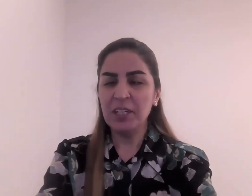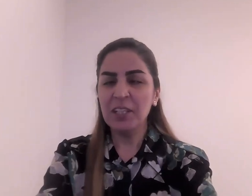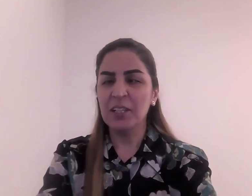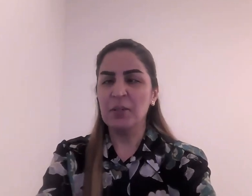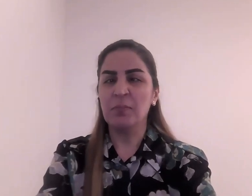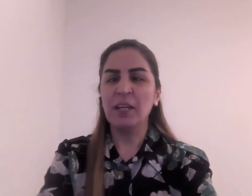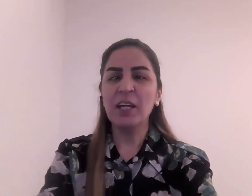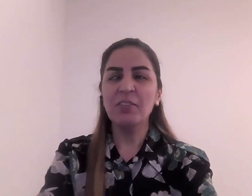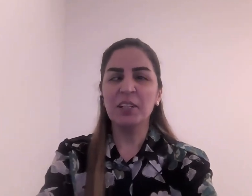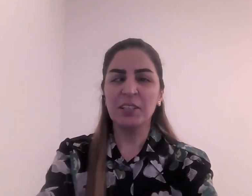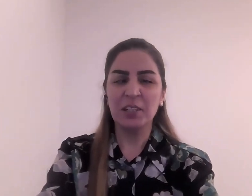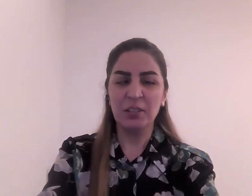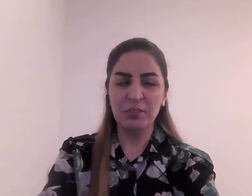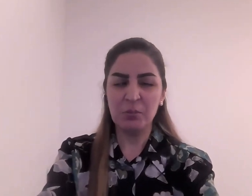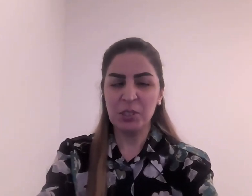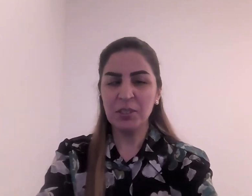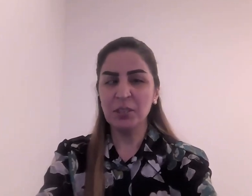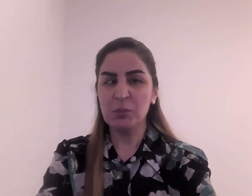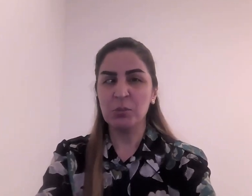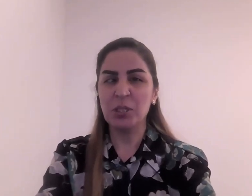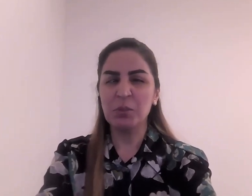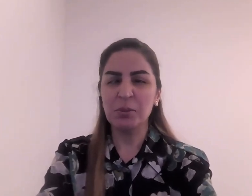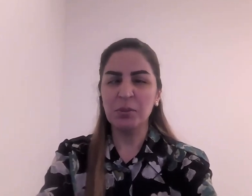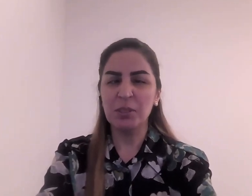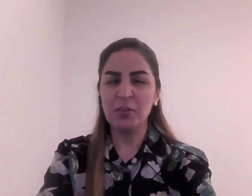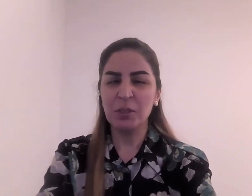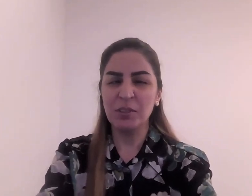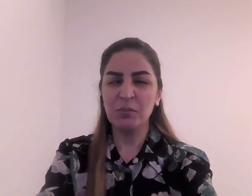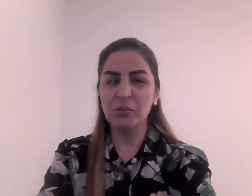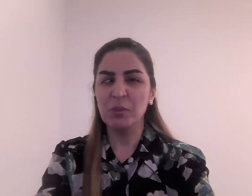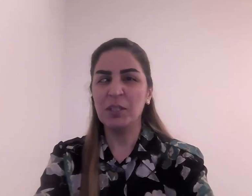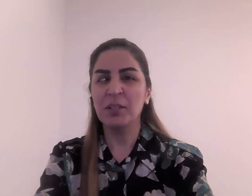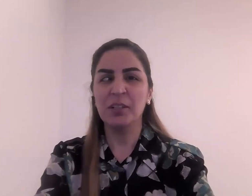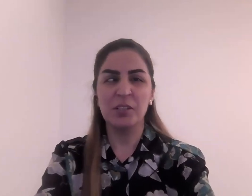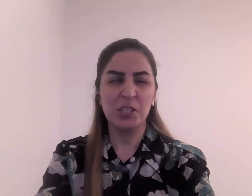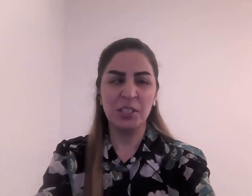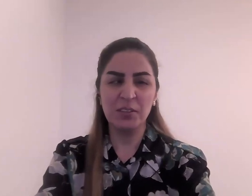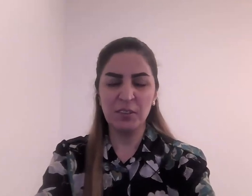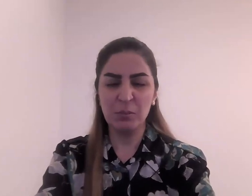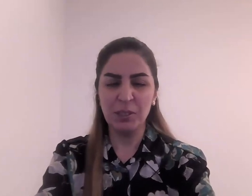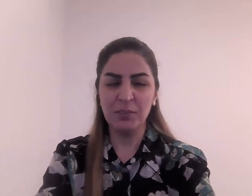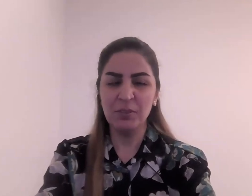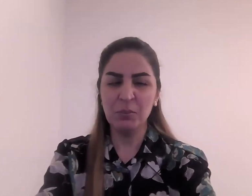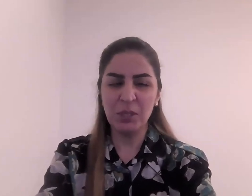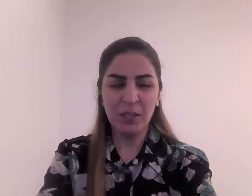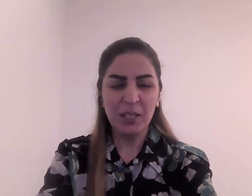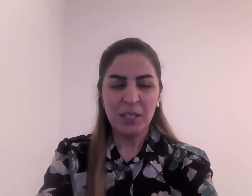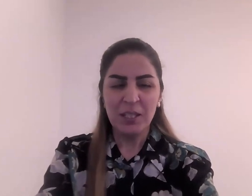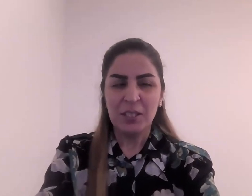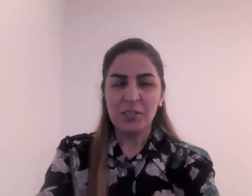Ireland. I have learned a lot from Gerard. I'm sure some people in the movement are sharing this experience with me. Gerard, thank you so much for